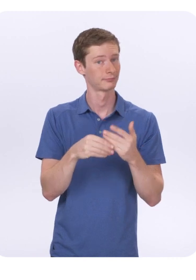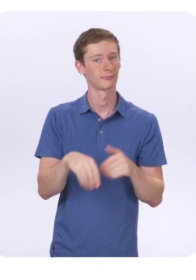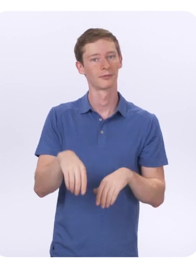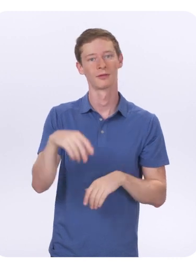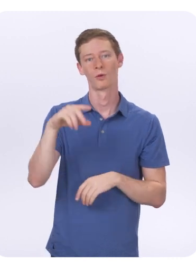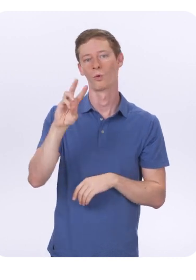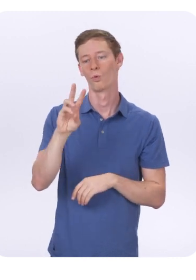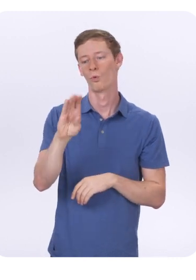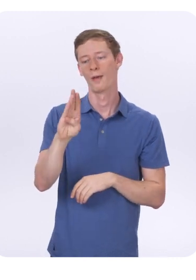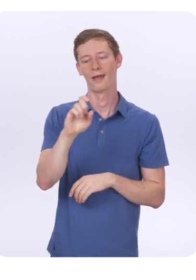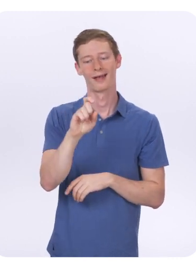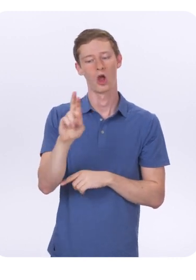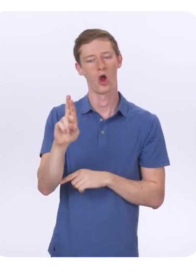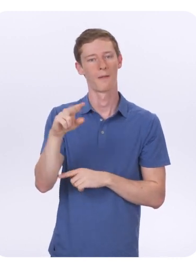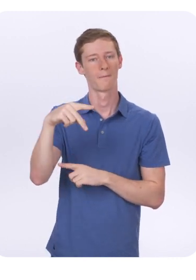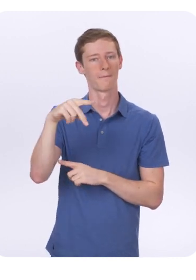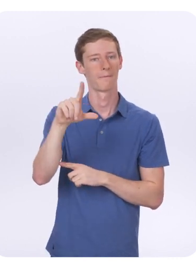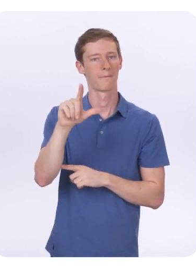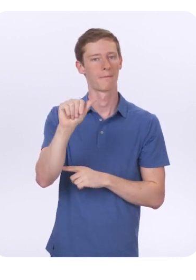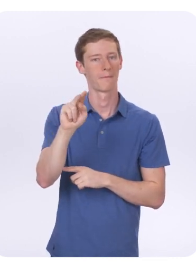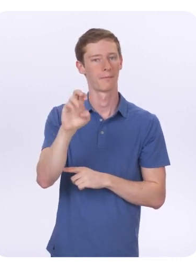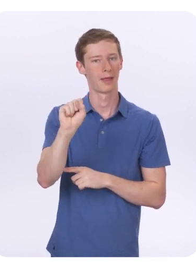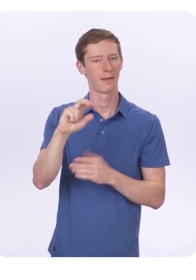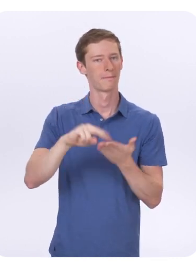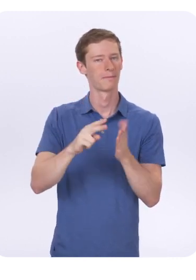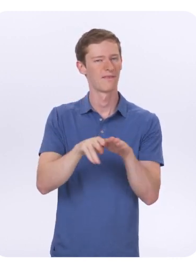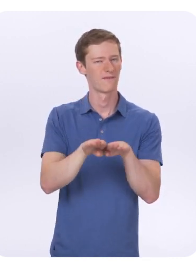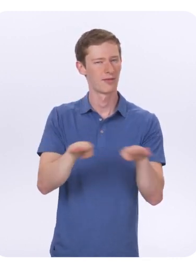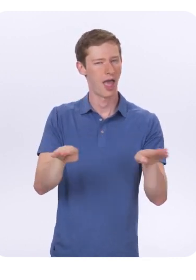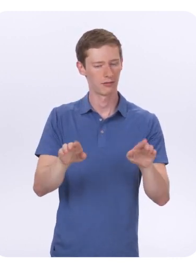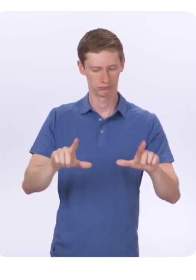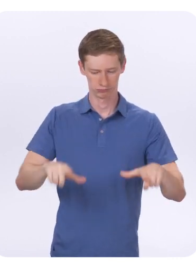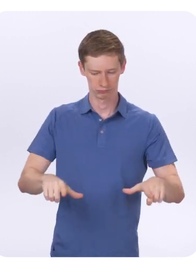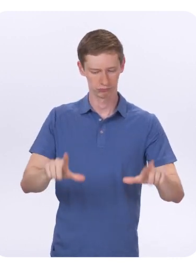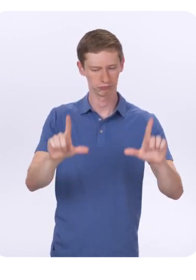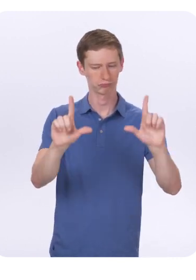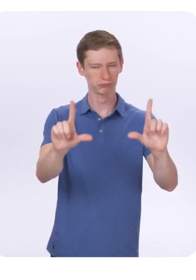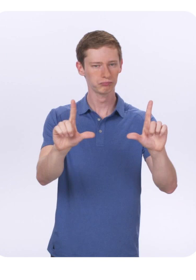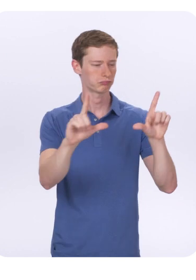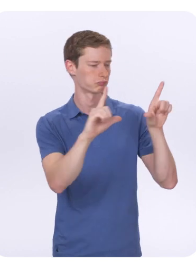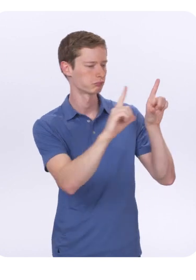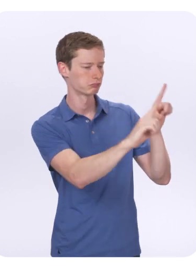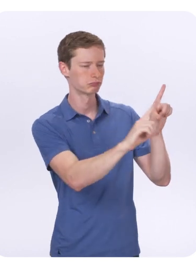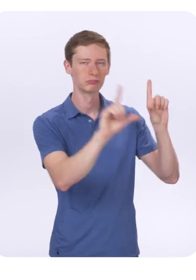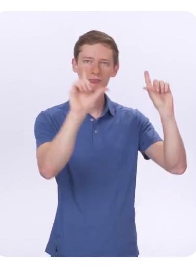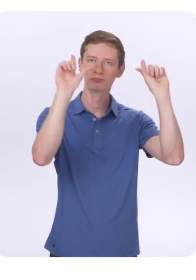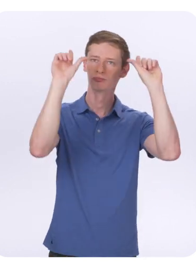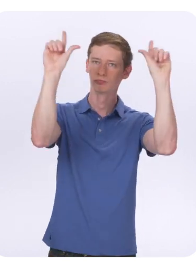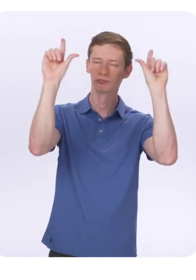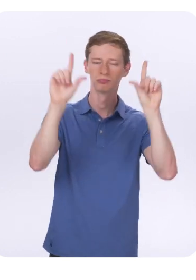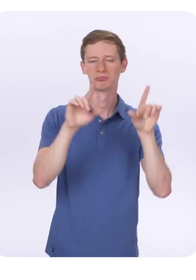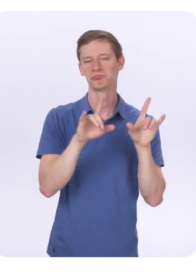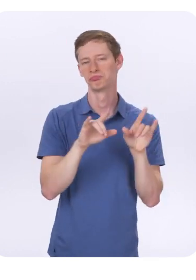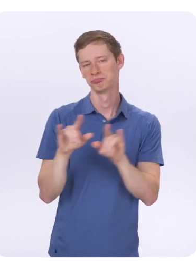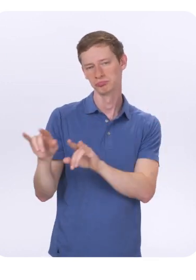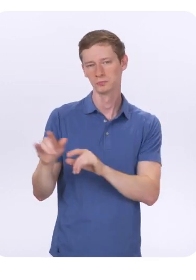This feature returns a set of flat surfaces representing the wall, the ceiling and other objects of the physical world.